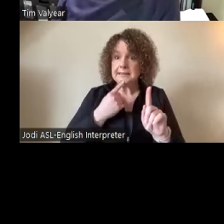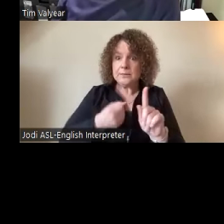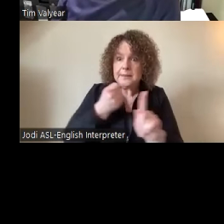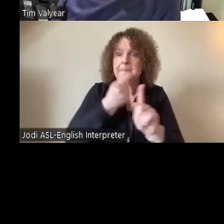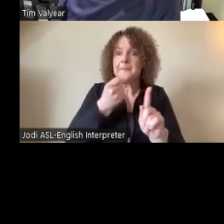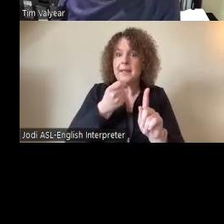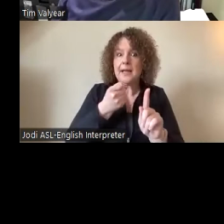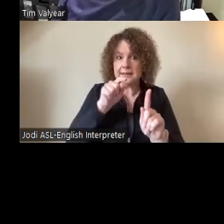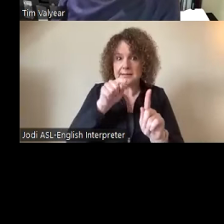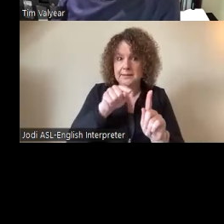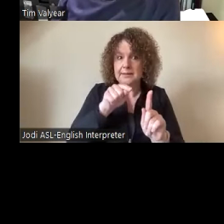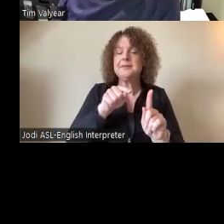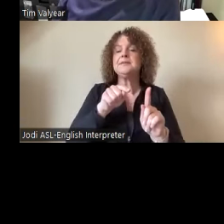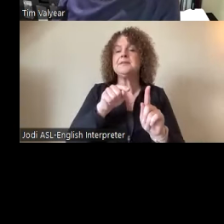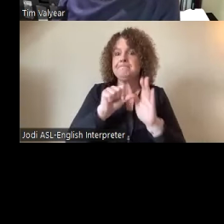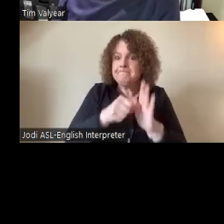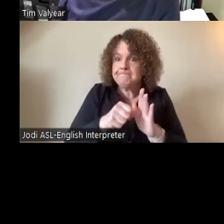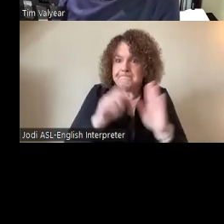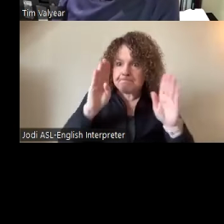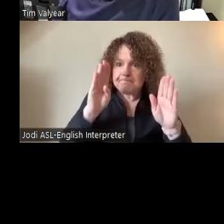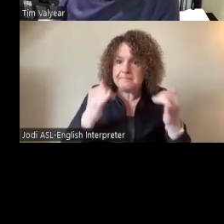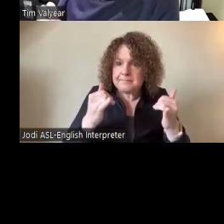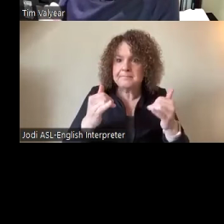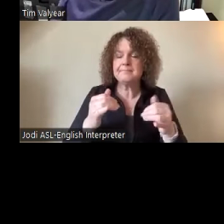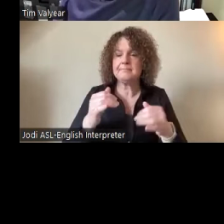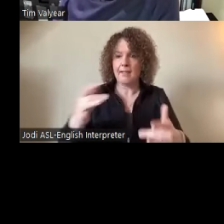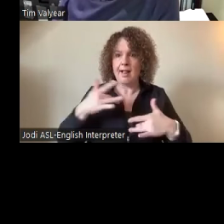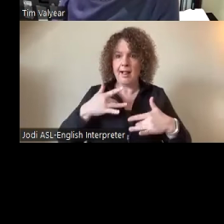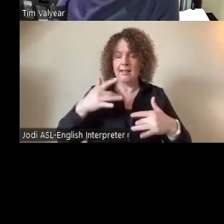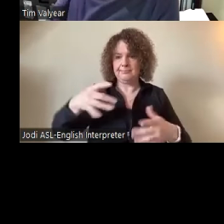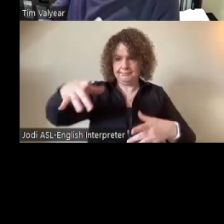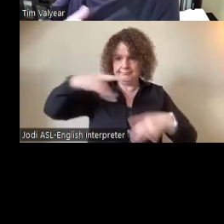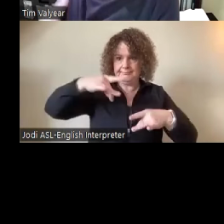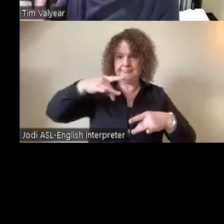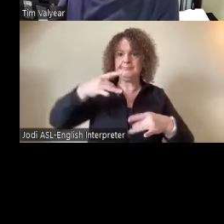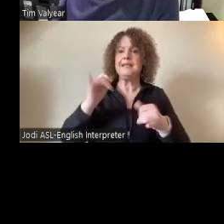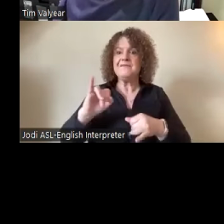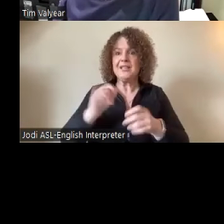diarrhea. And any wound discharge from infections.